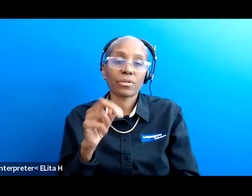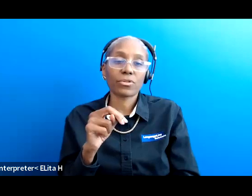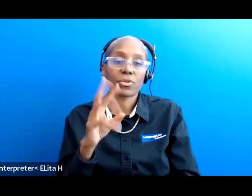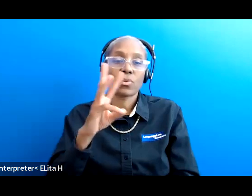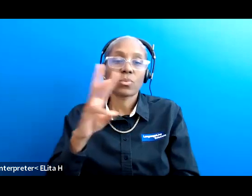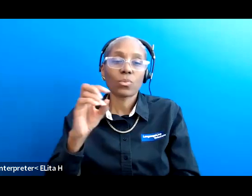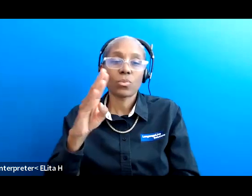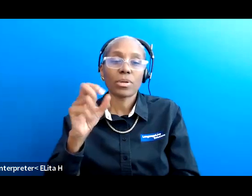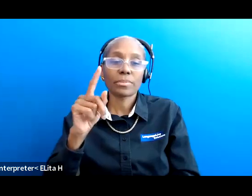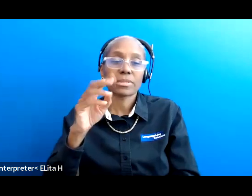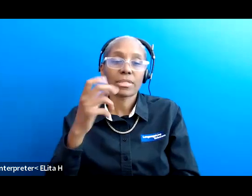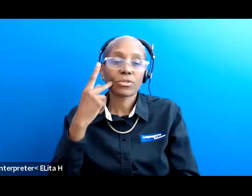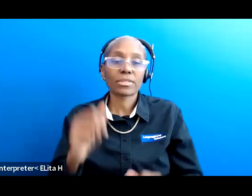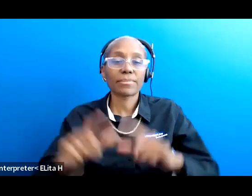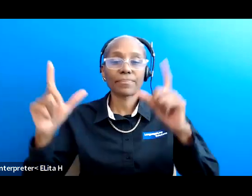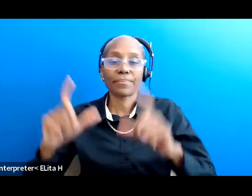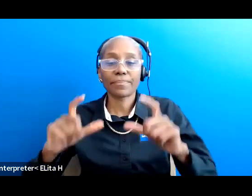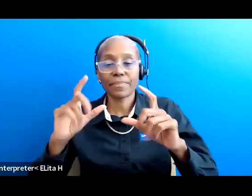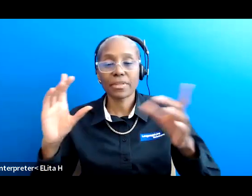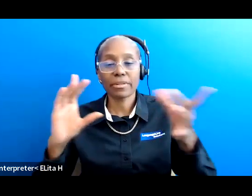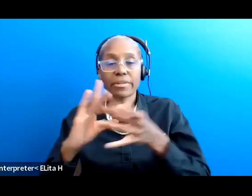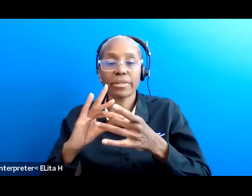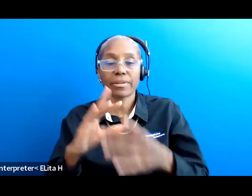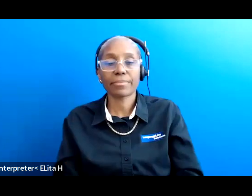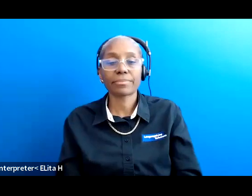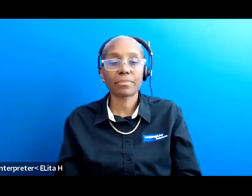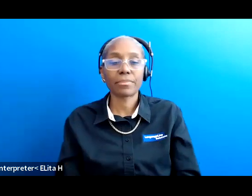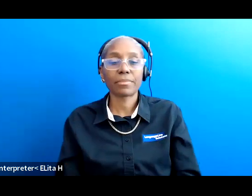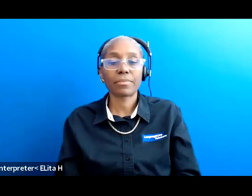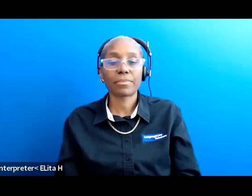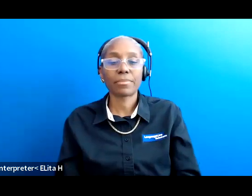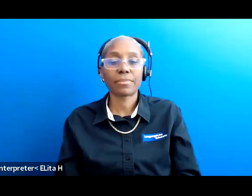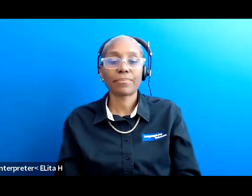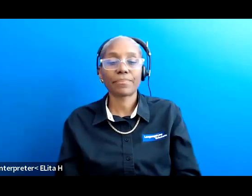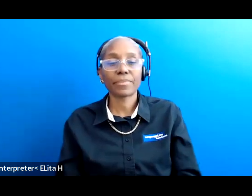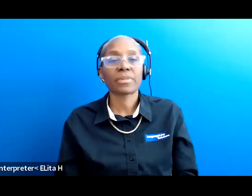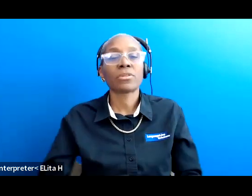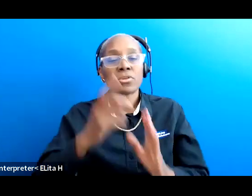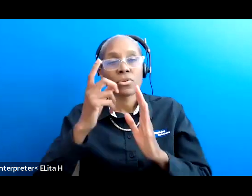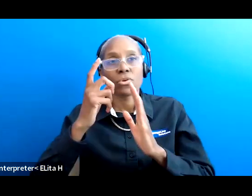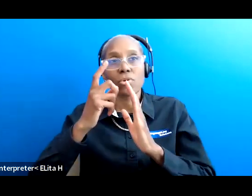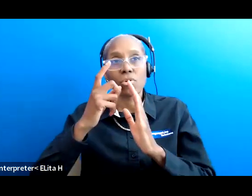in the chat box, a link to the autonomic dysreflexia trifold.